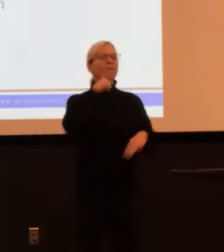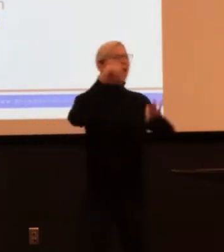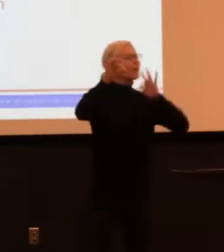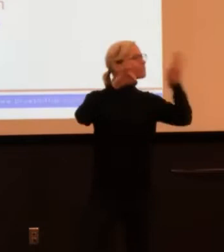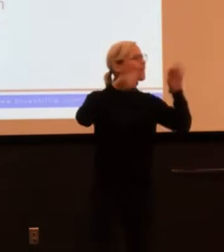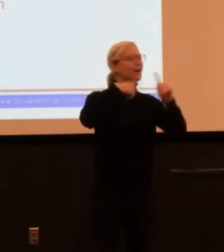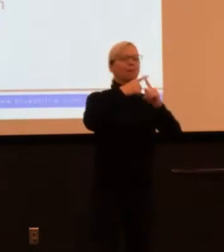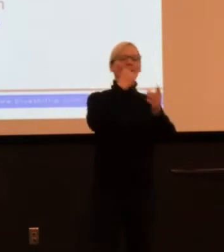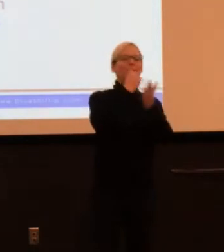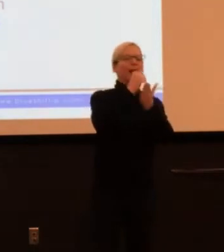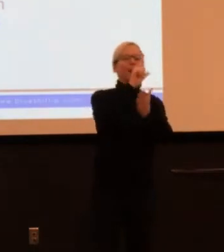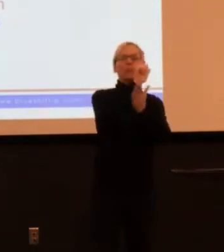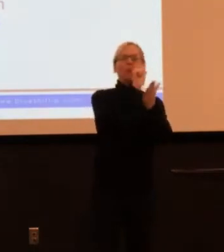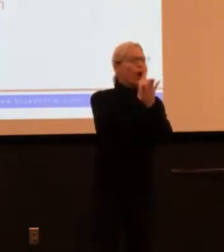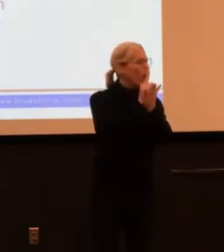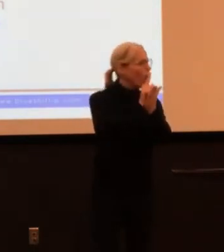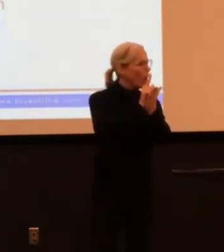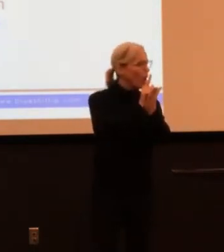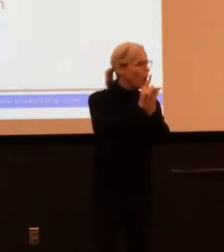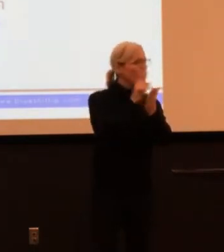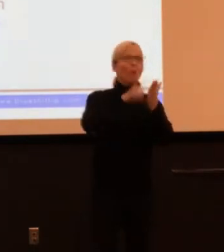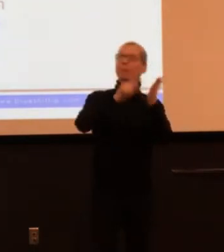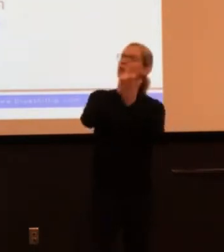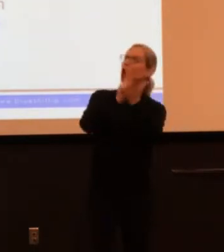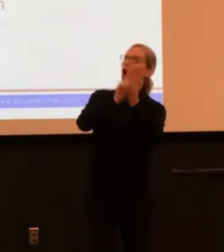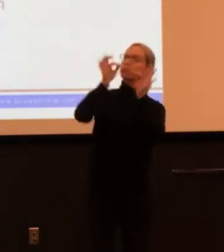what the law is, it's really focused on